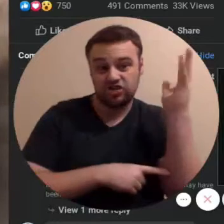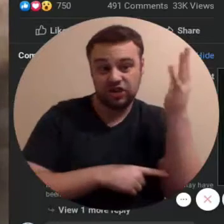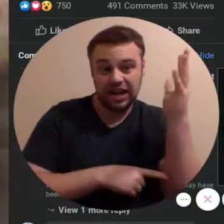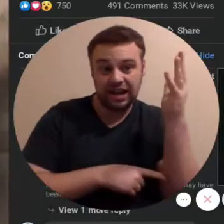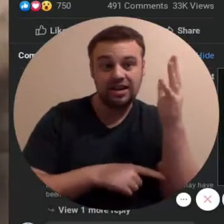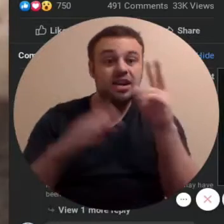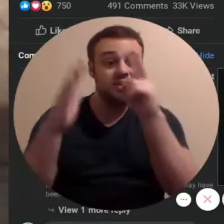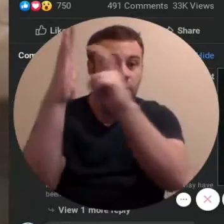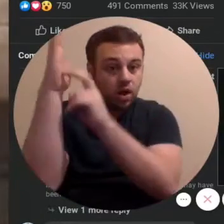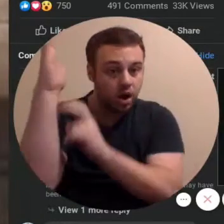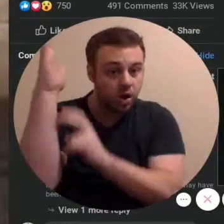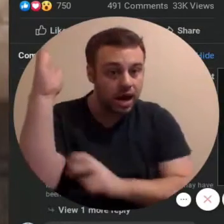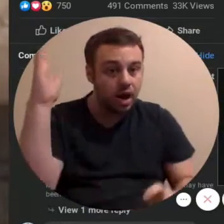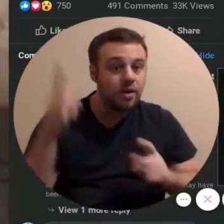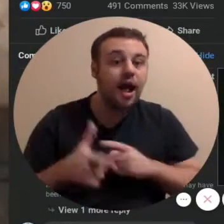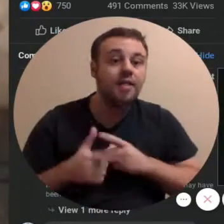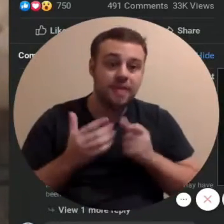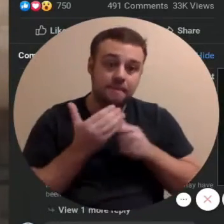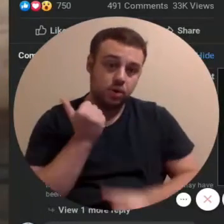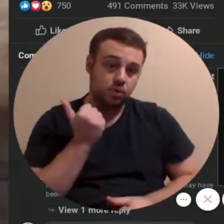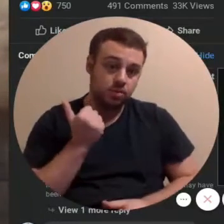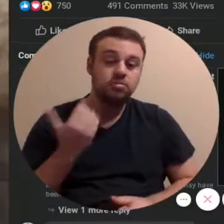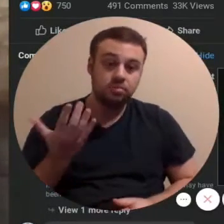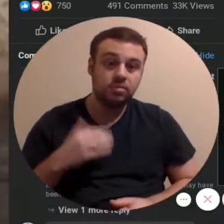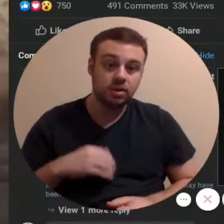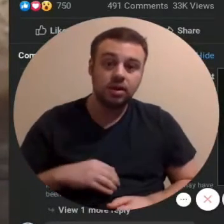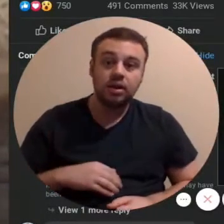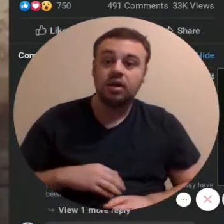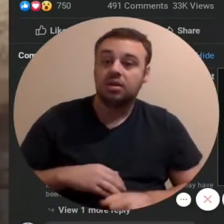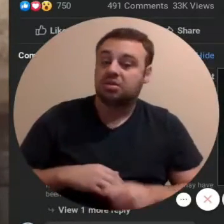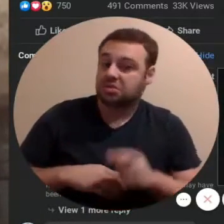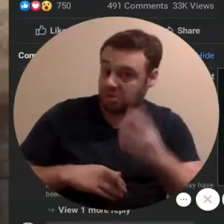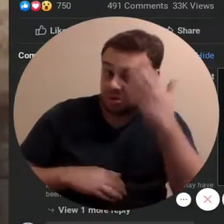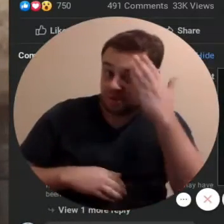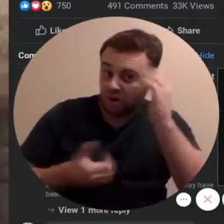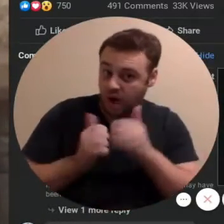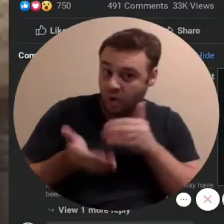Erica: Very slow-moving animals and if they get on the ground they could be hunted and eaten.